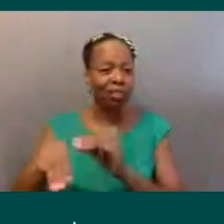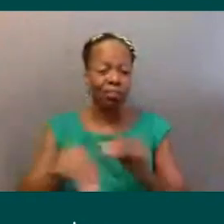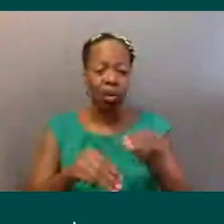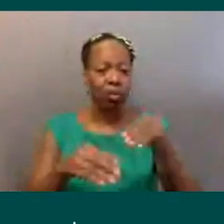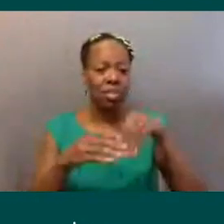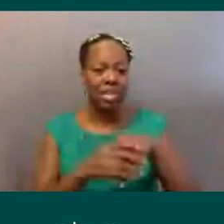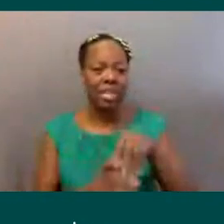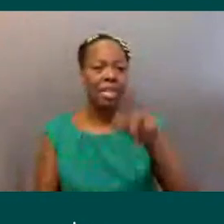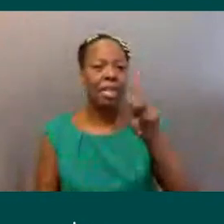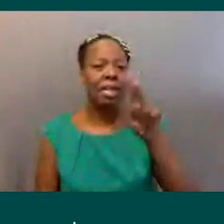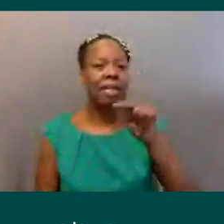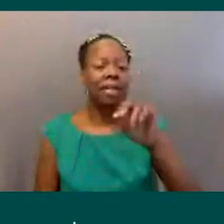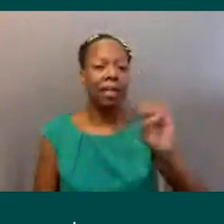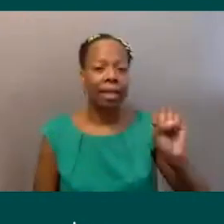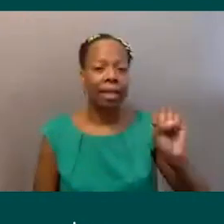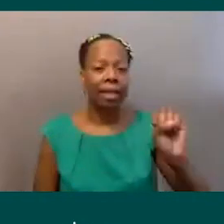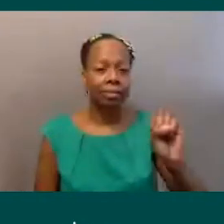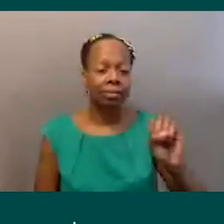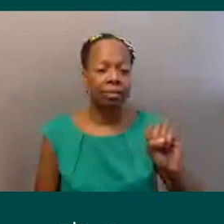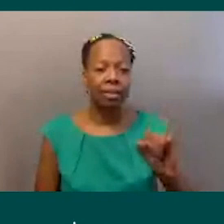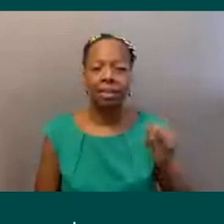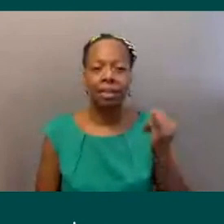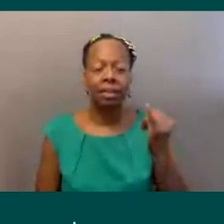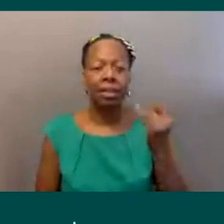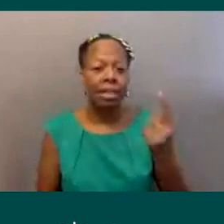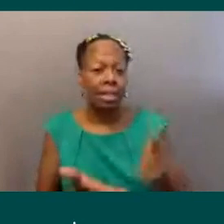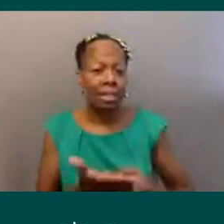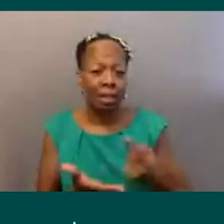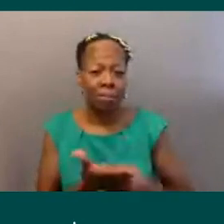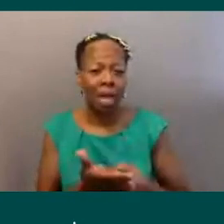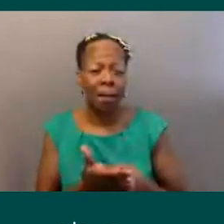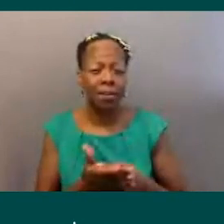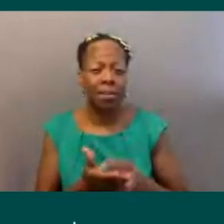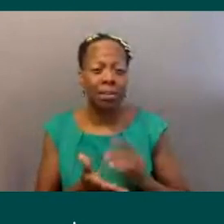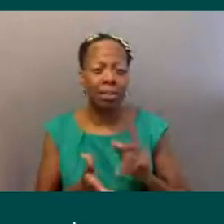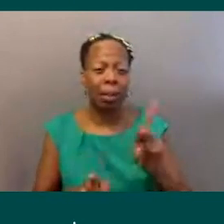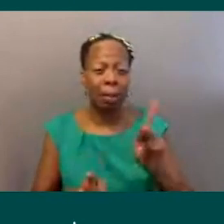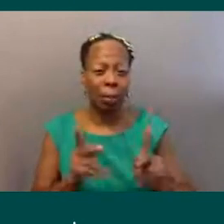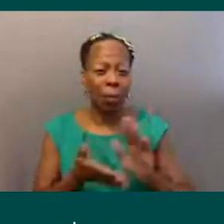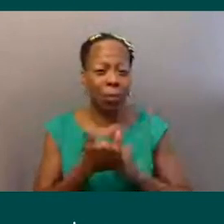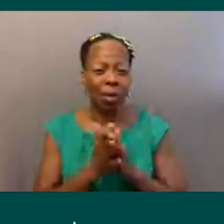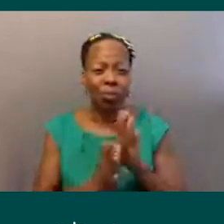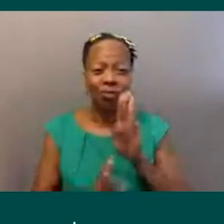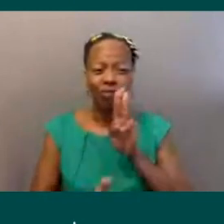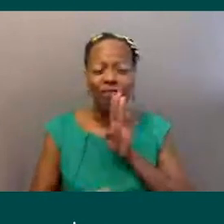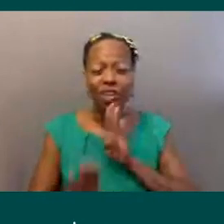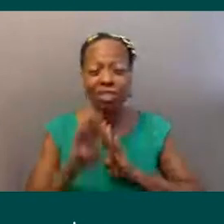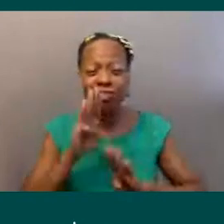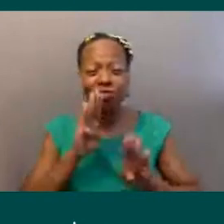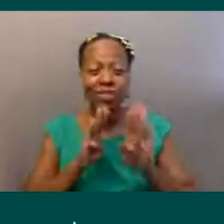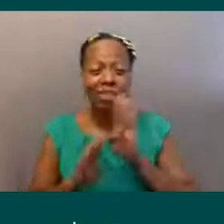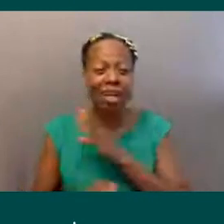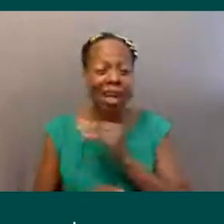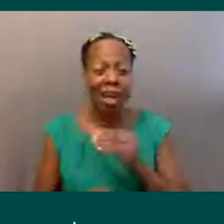that sometimes people get frustrated and the patients get very frustrated, and I feel for them